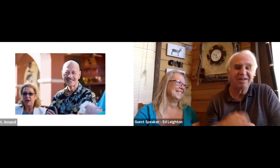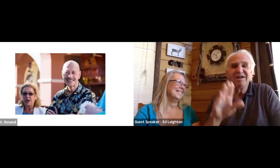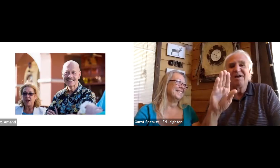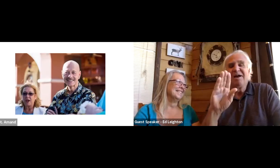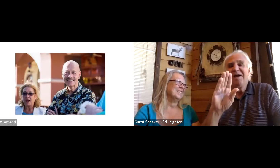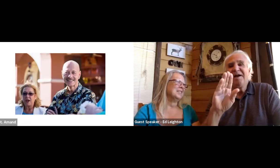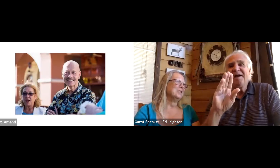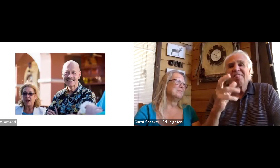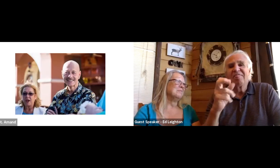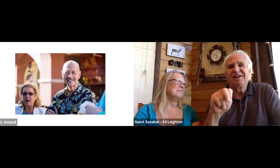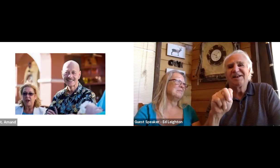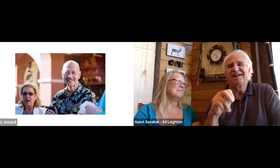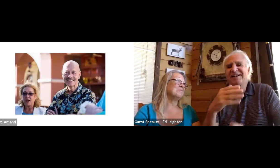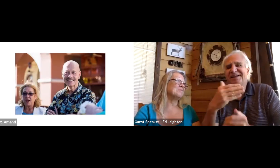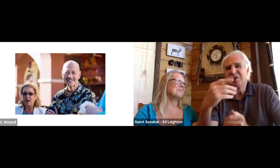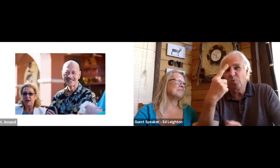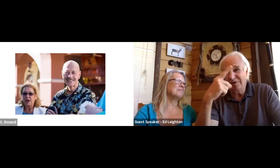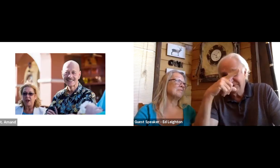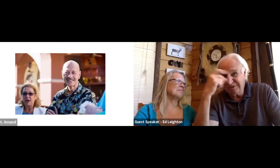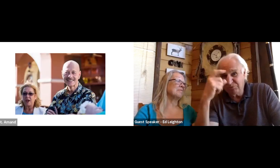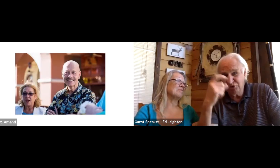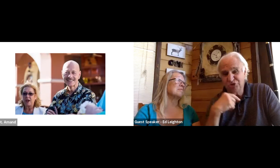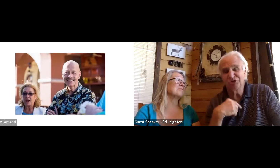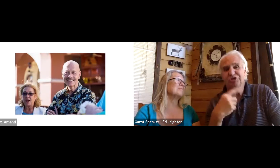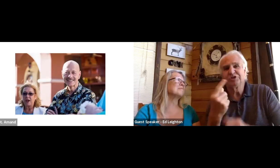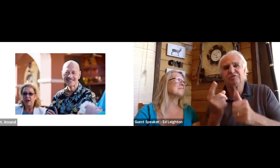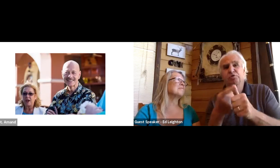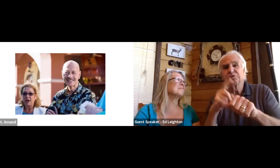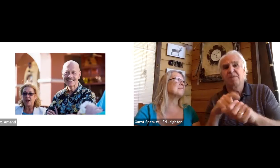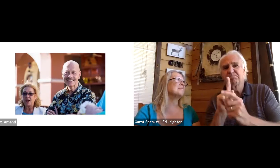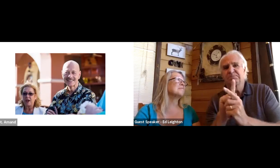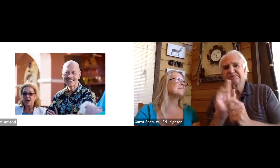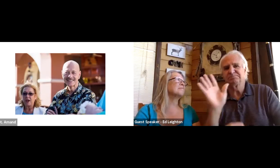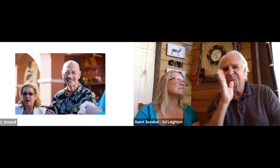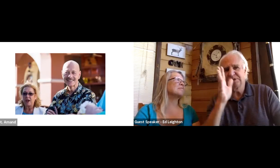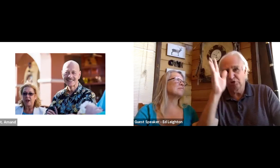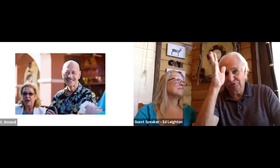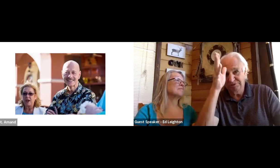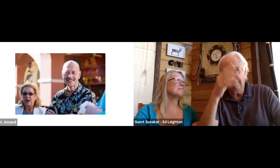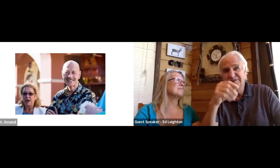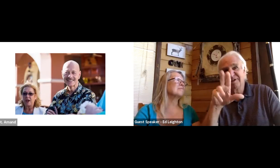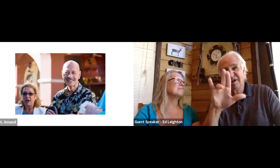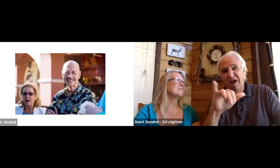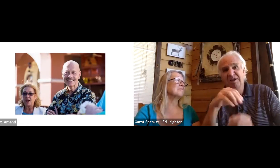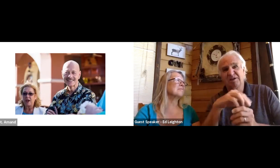at the end of it, the two of us got together, Jeanine and I did, and then, one summer shortly after that,